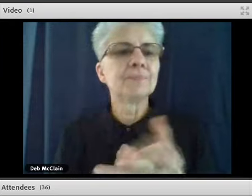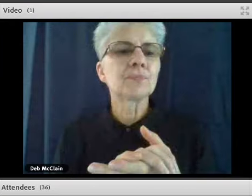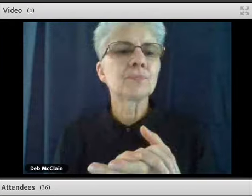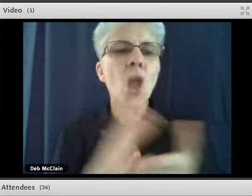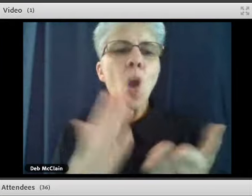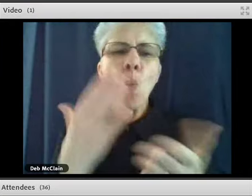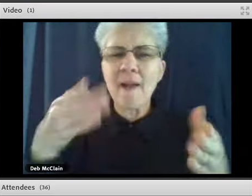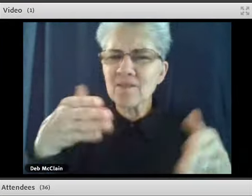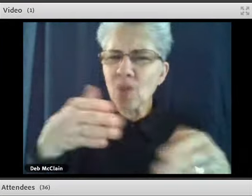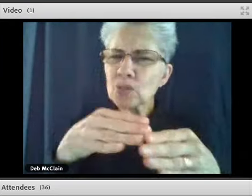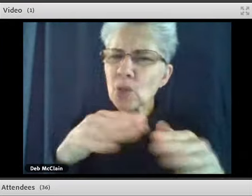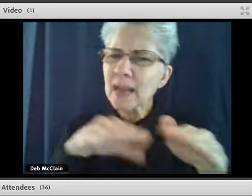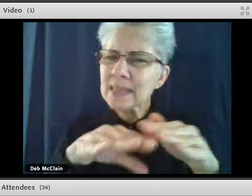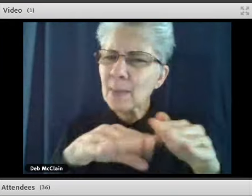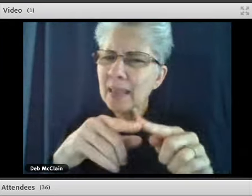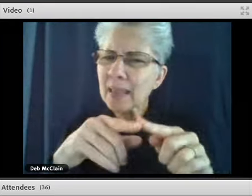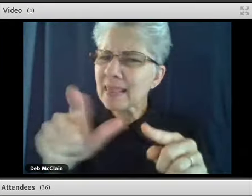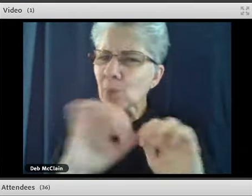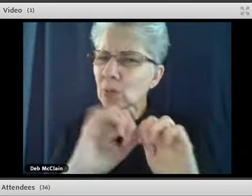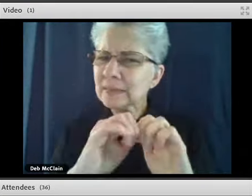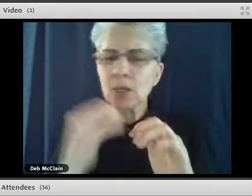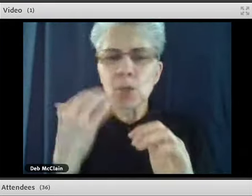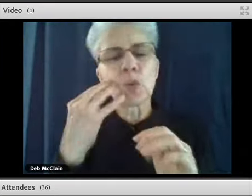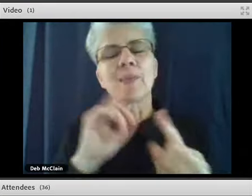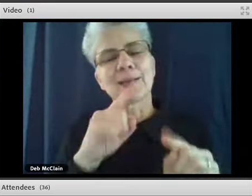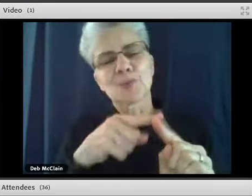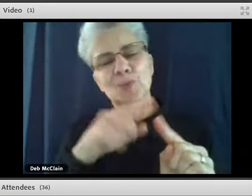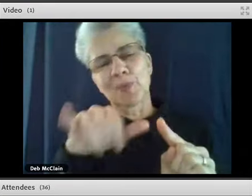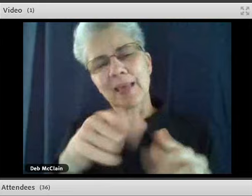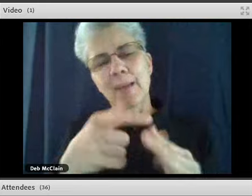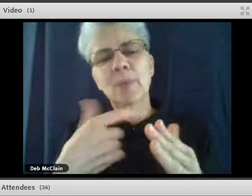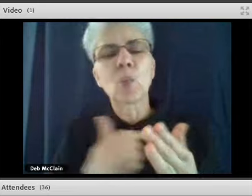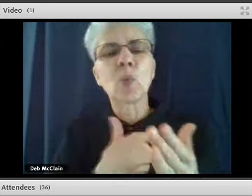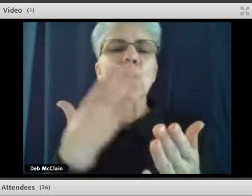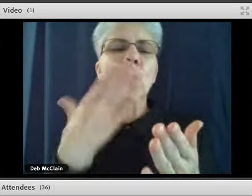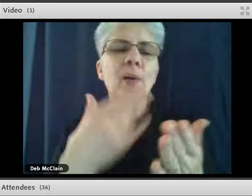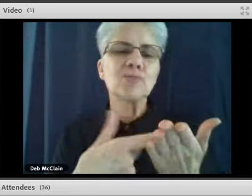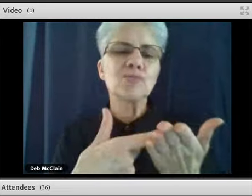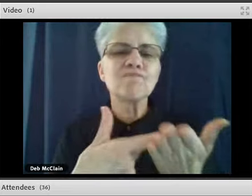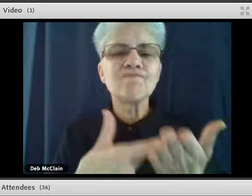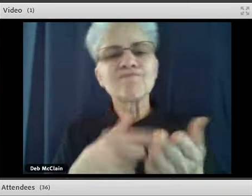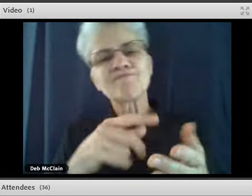Why should we focus on accessibility in libraries? You guys know the answer to this question, but we're just going to put it in perspective.